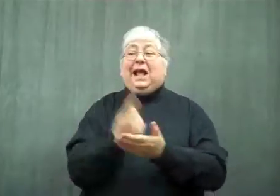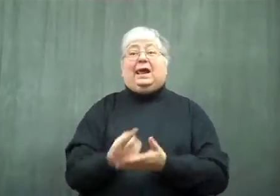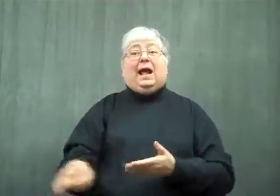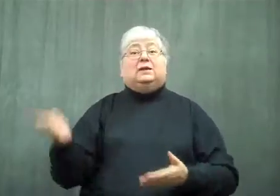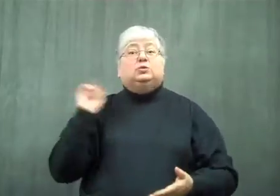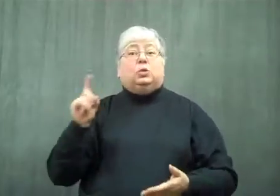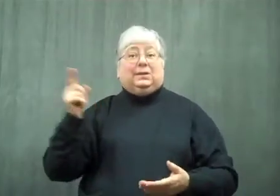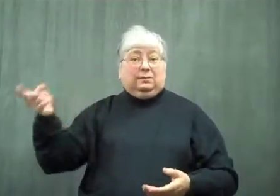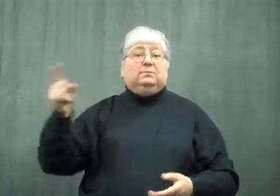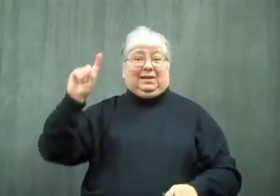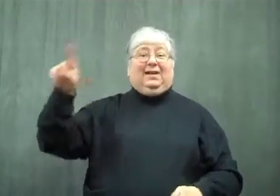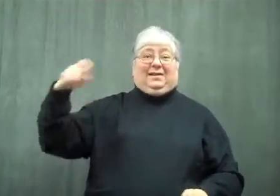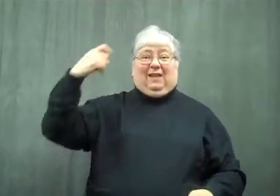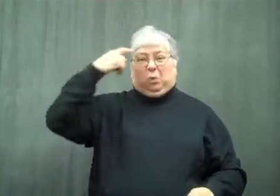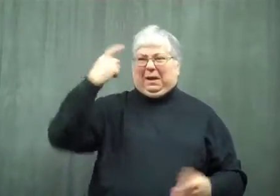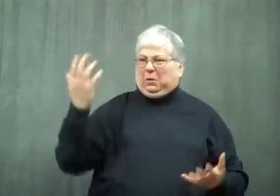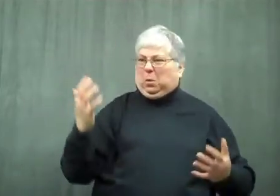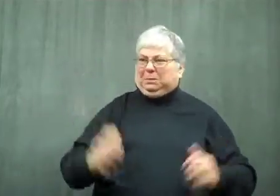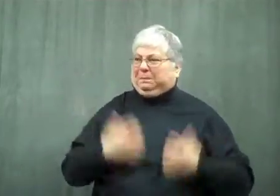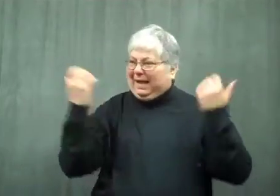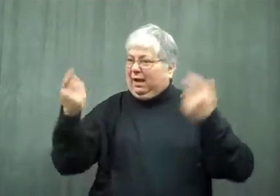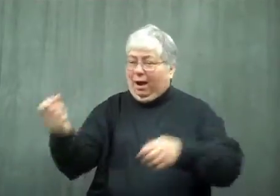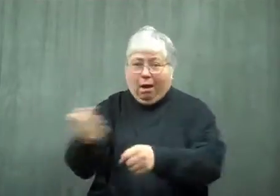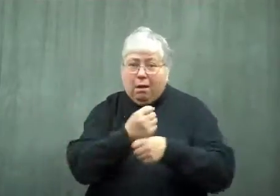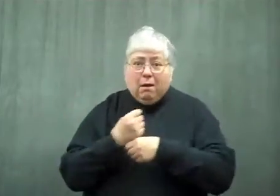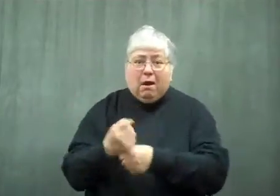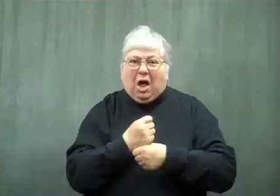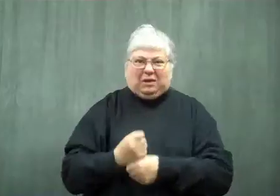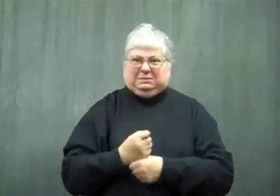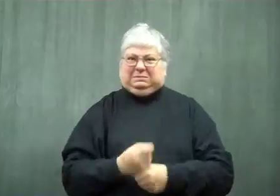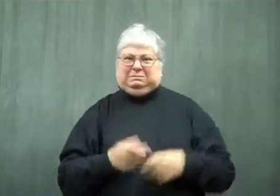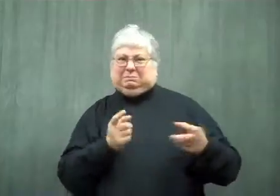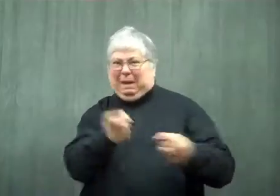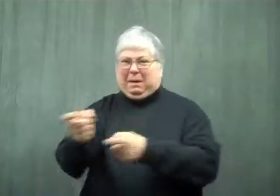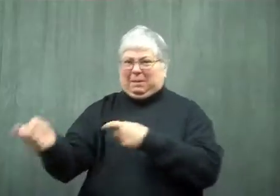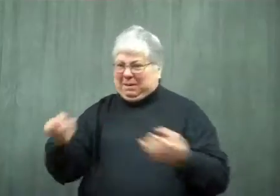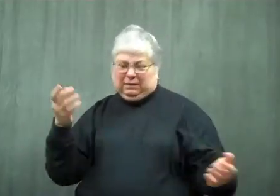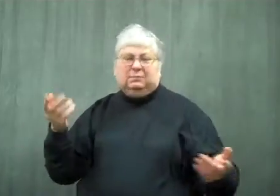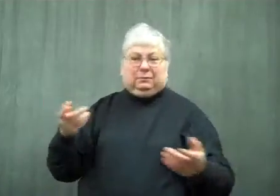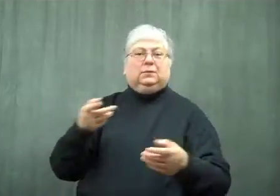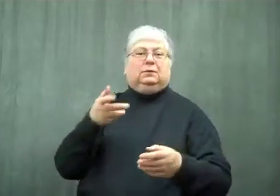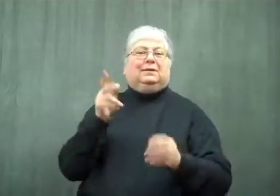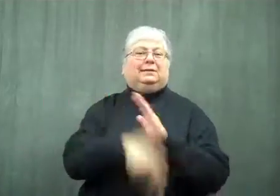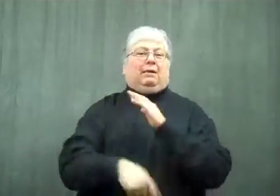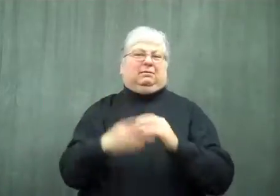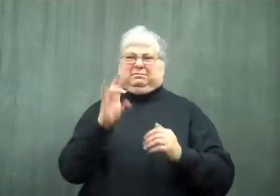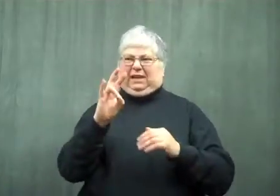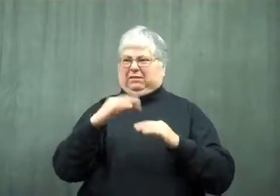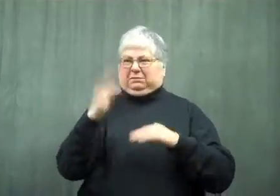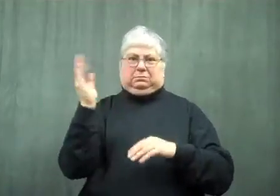Last week, the government was angry and shot and killed at least 7 protesters.